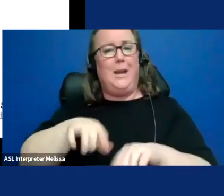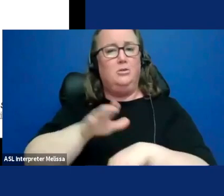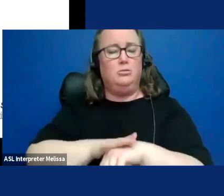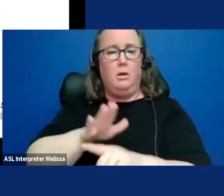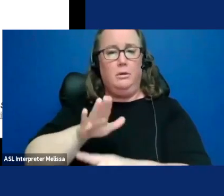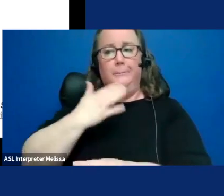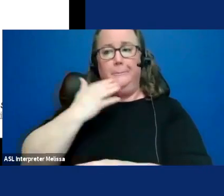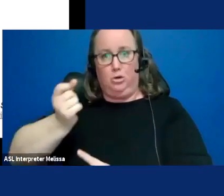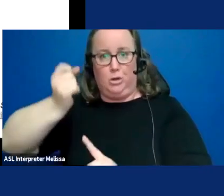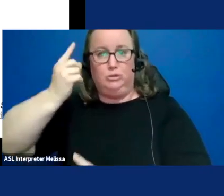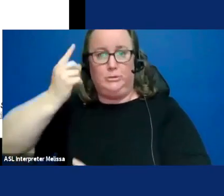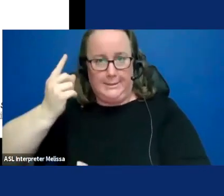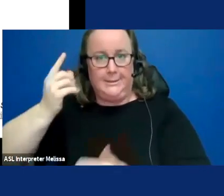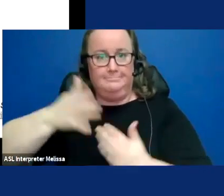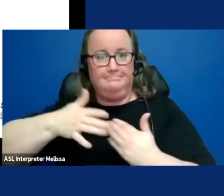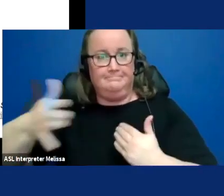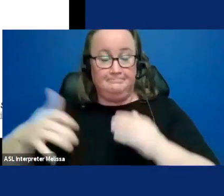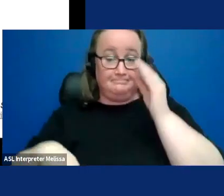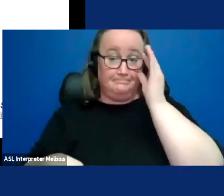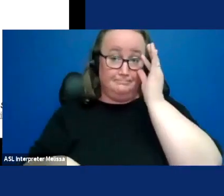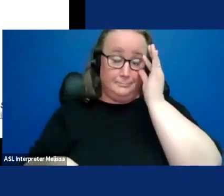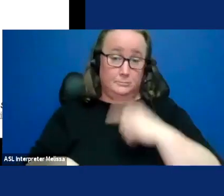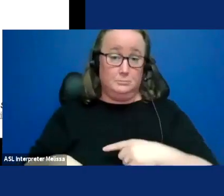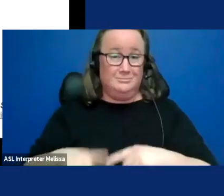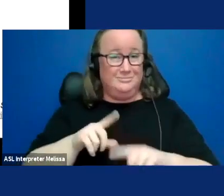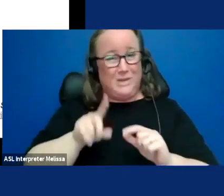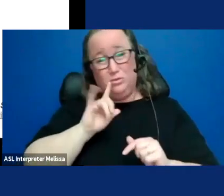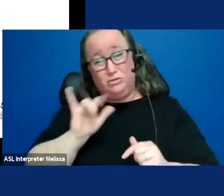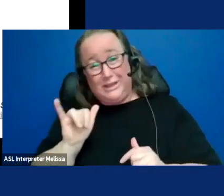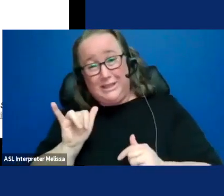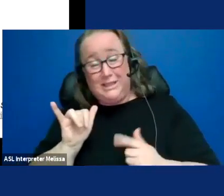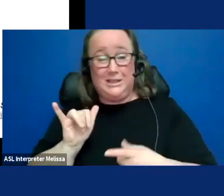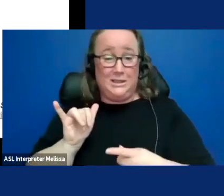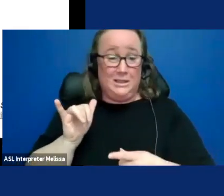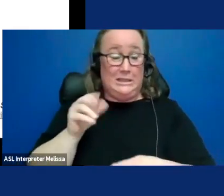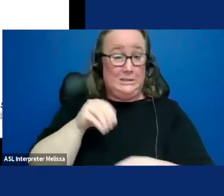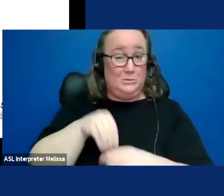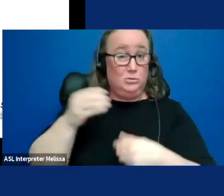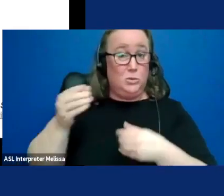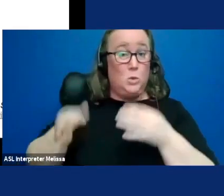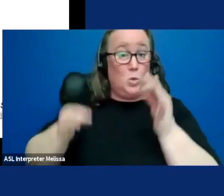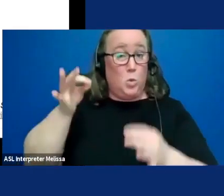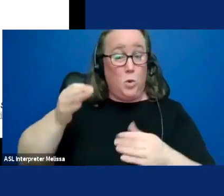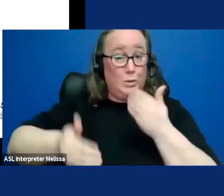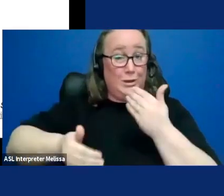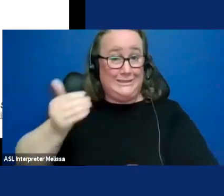Yet the reality is that in court processes, dependency systems kind of